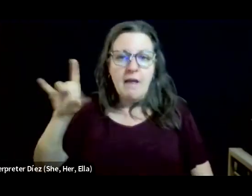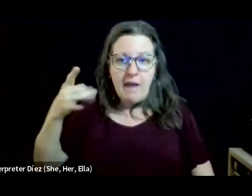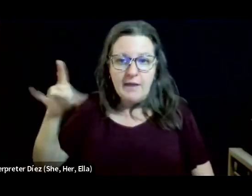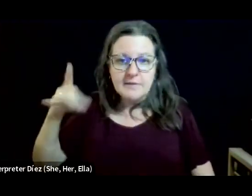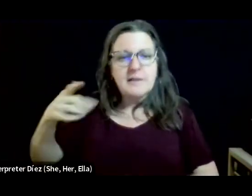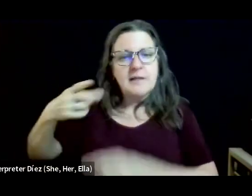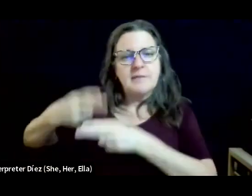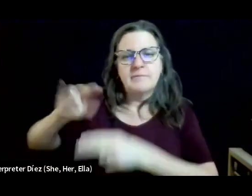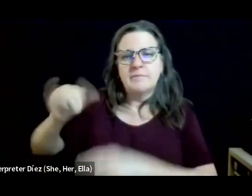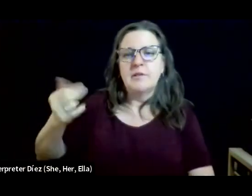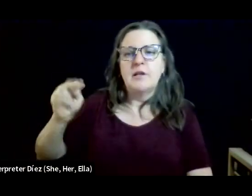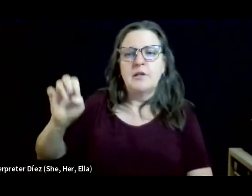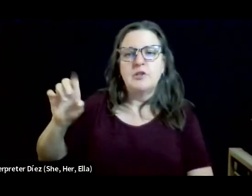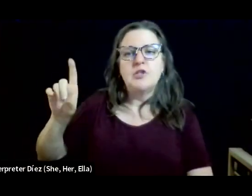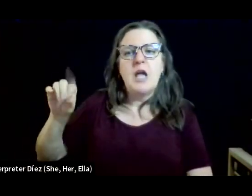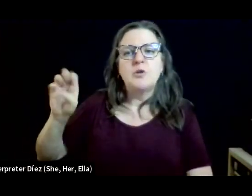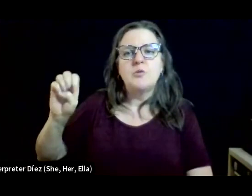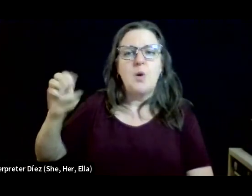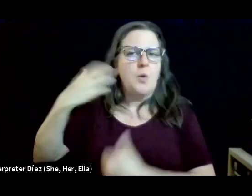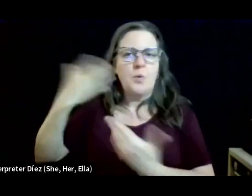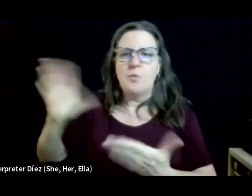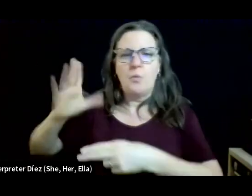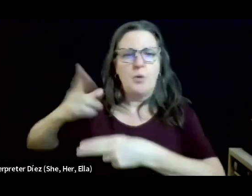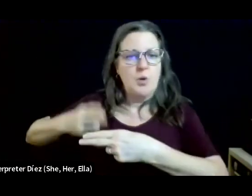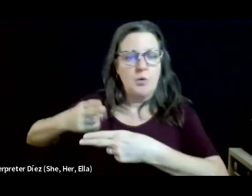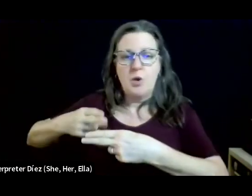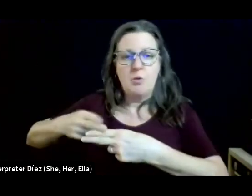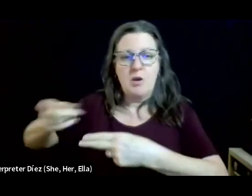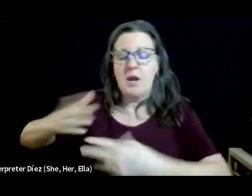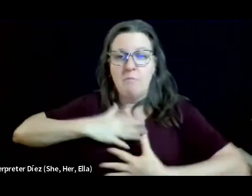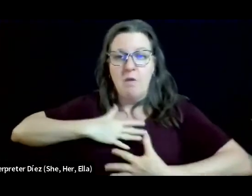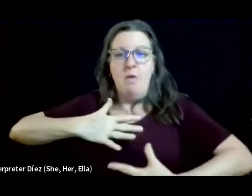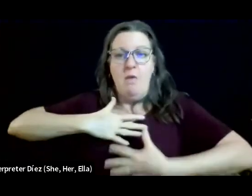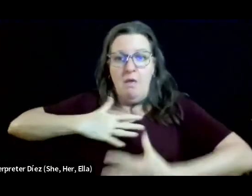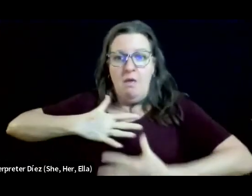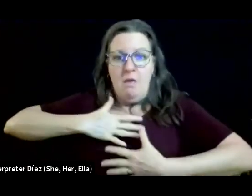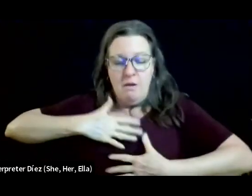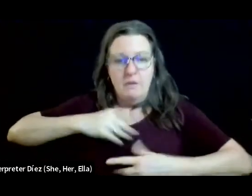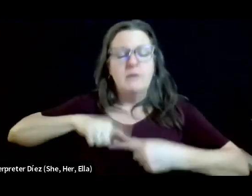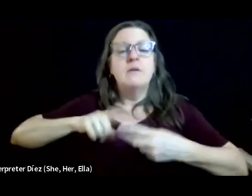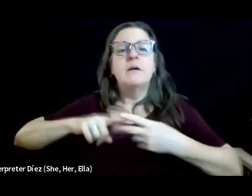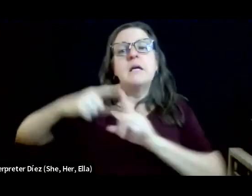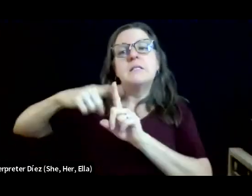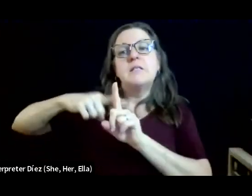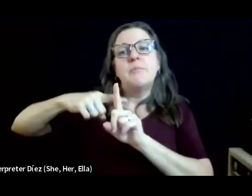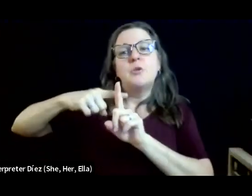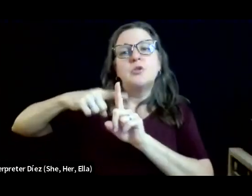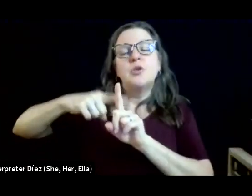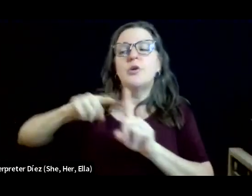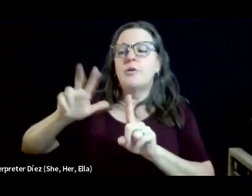because we don't know her name. He's gonna be short of breath. She's got a temperature of 35.9 Celsius, diaphoretic.